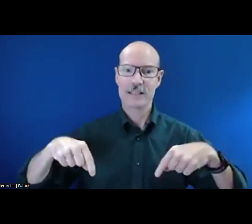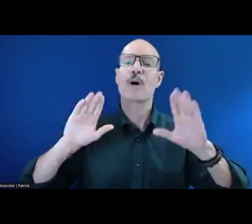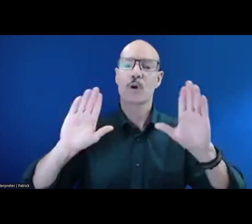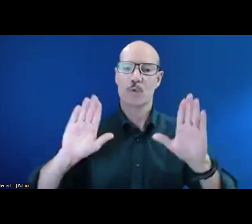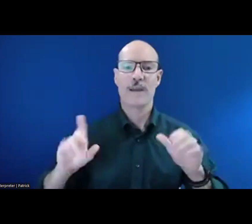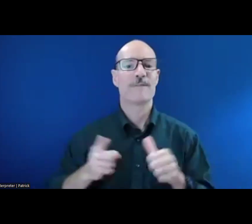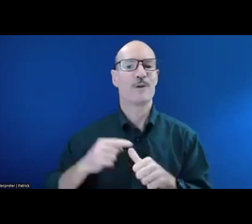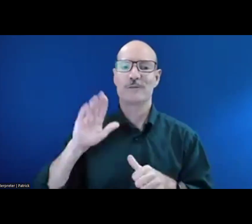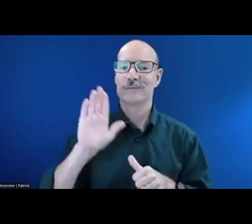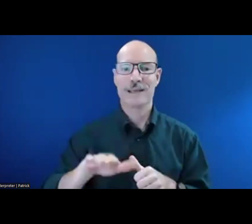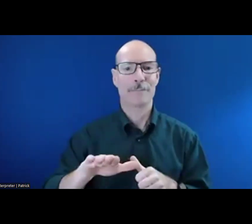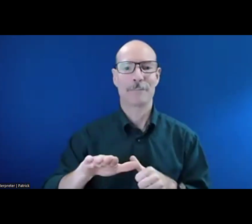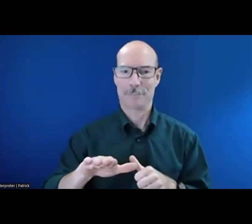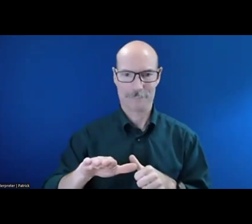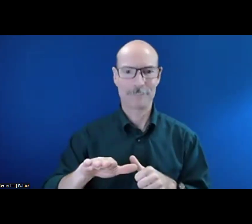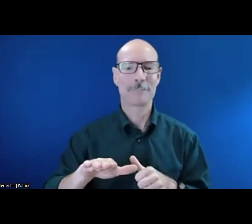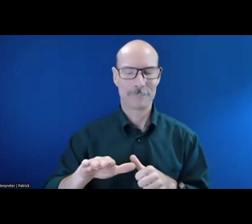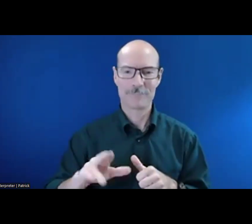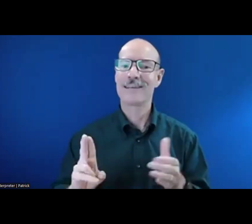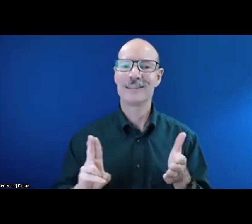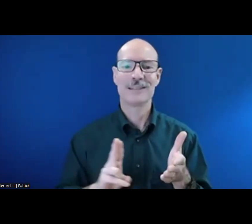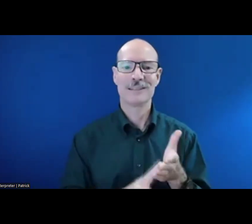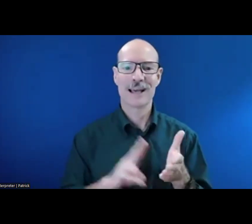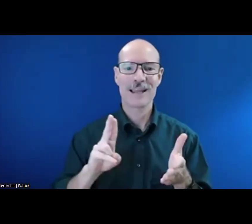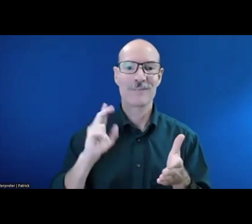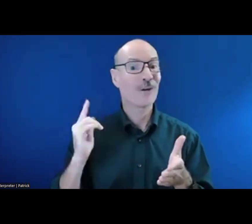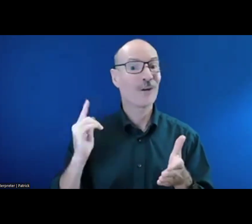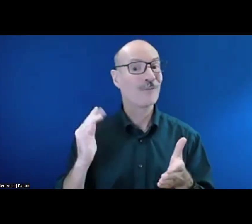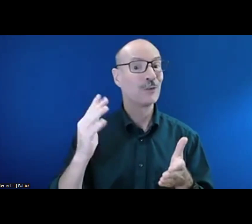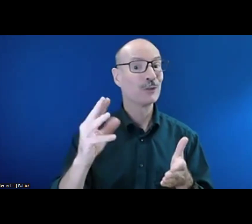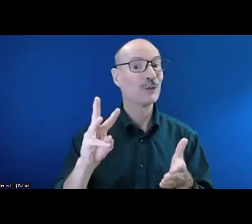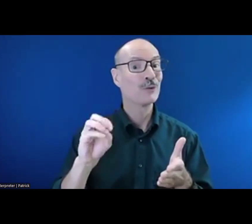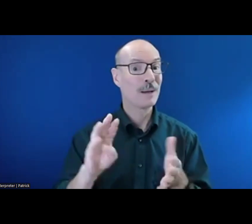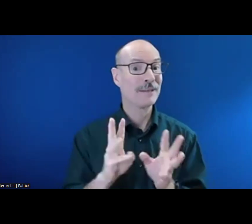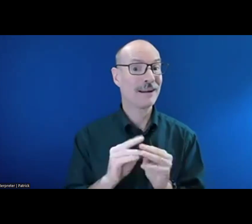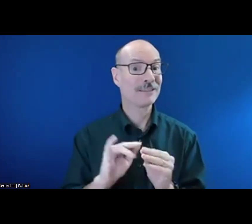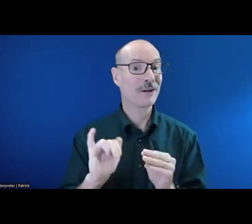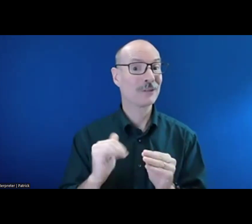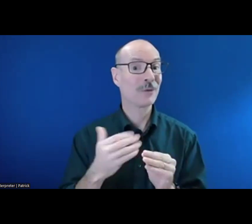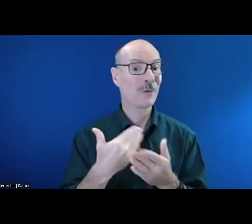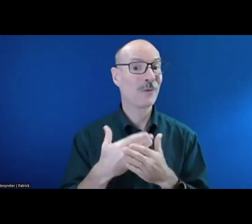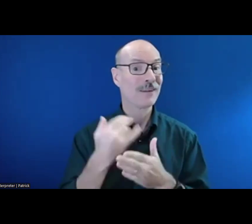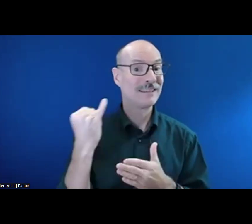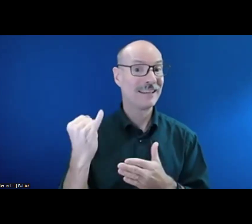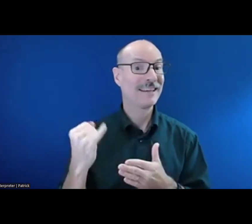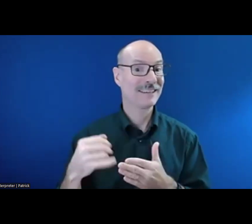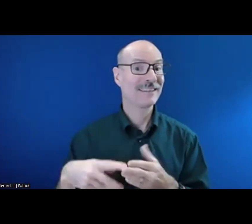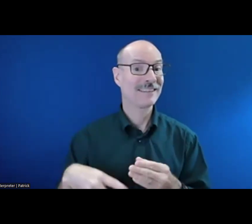I think signing up for the future webinars is another great step.